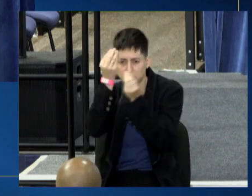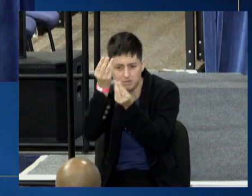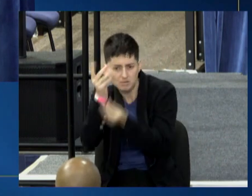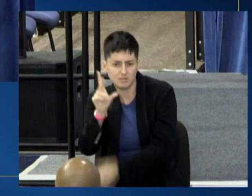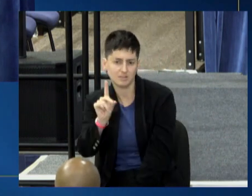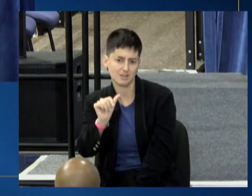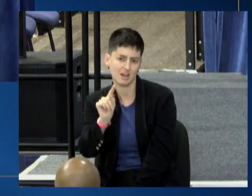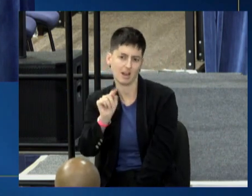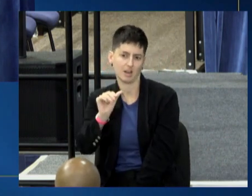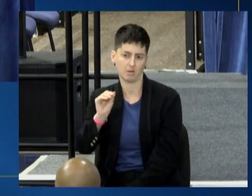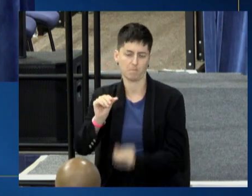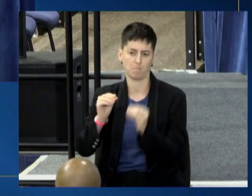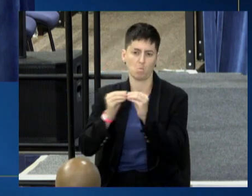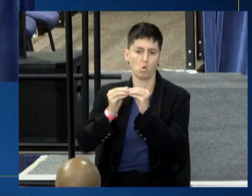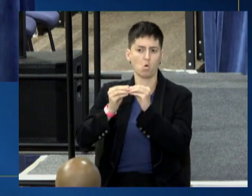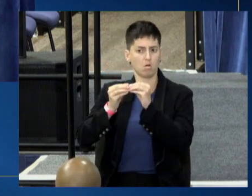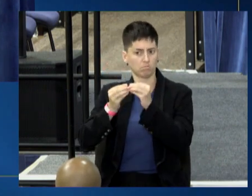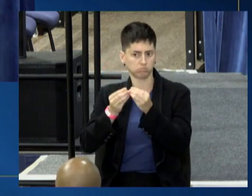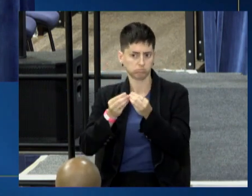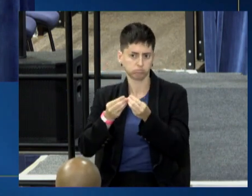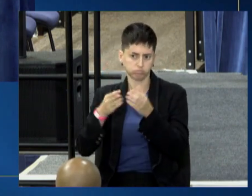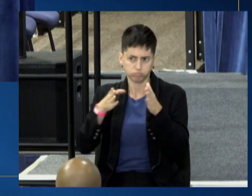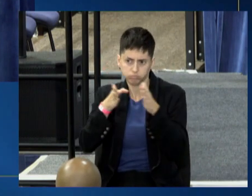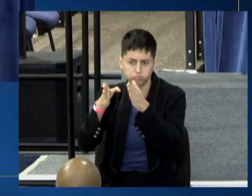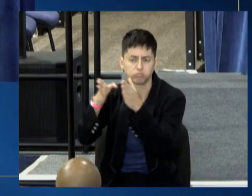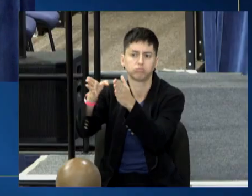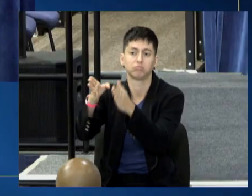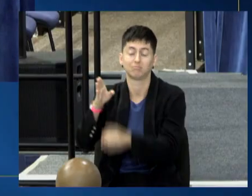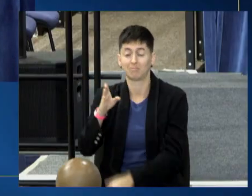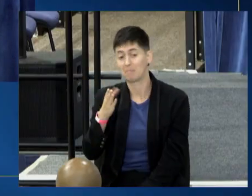hopefully, all of you are familiar with by now. But just in case you're not, first,